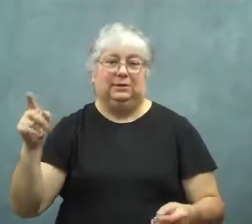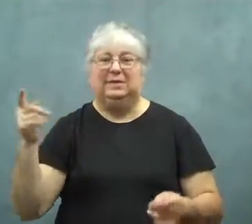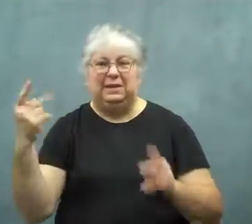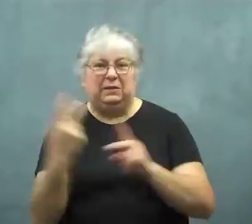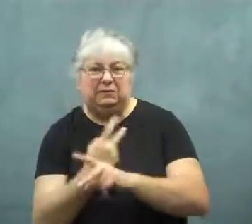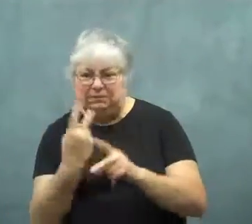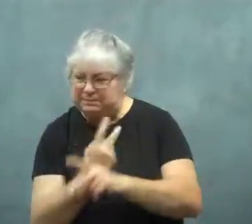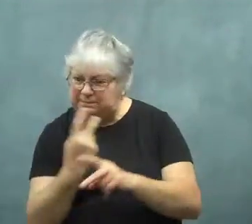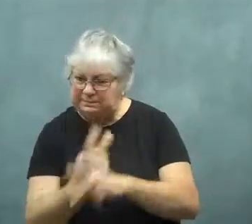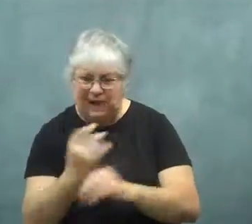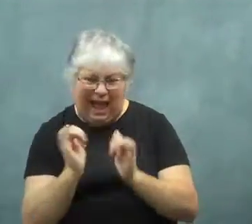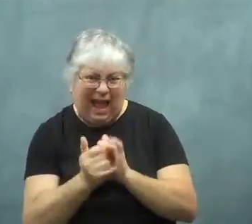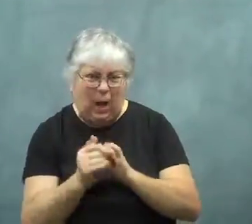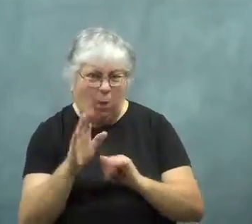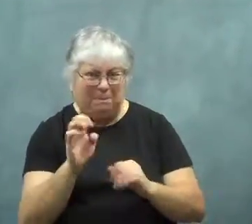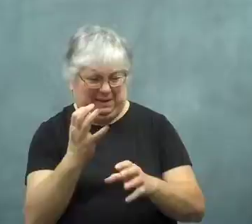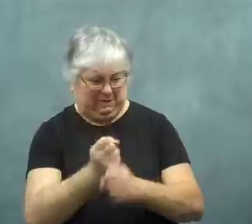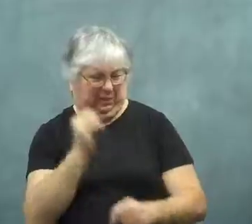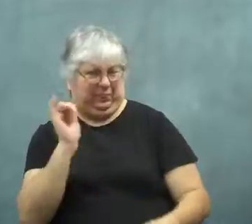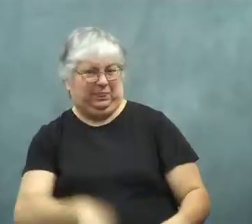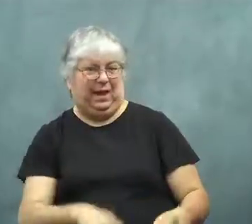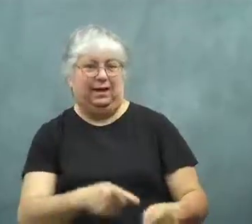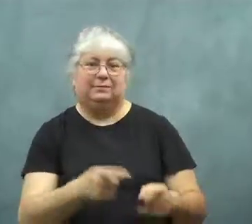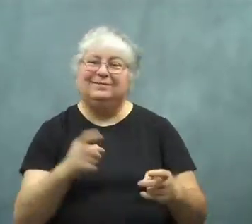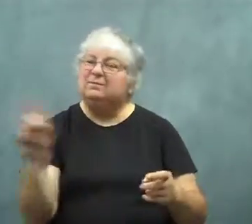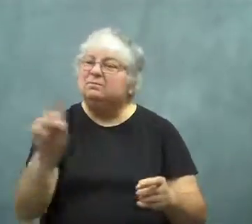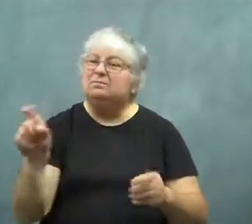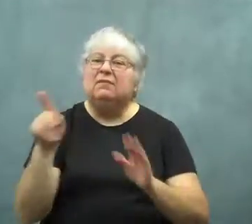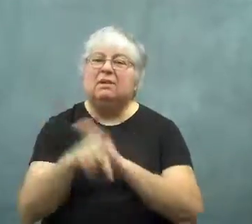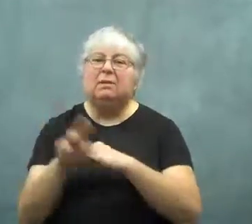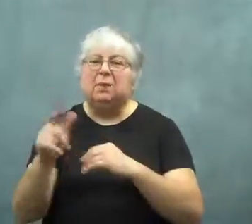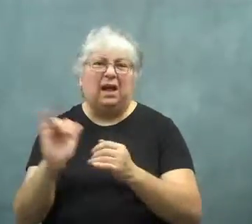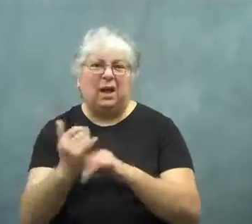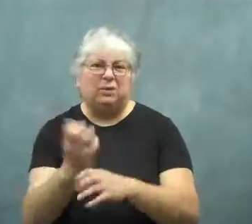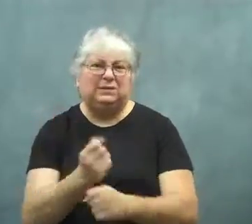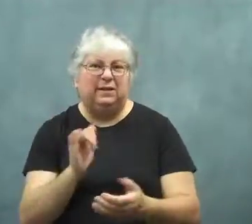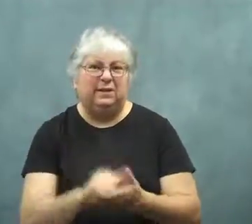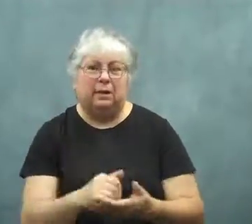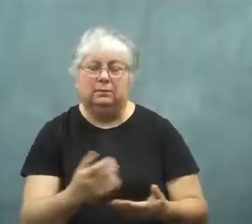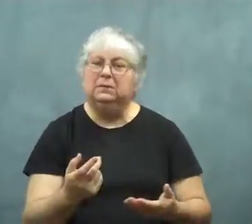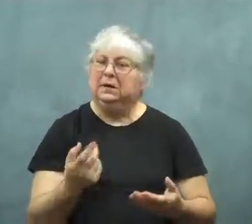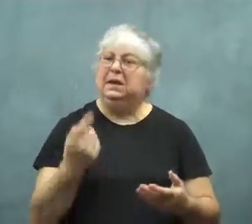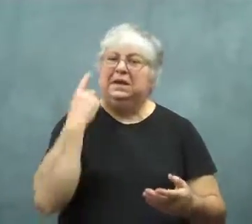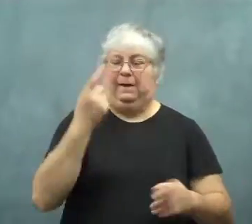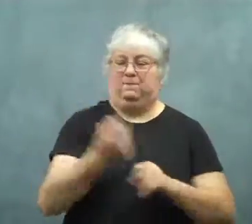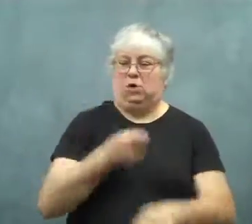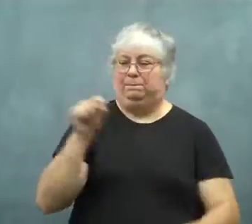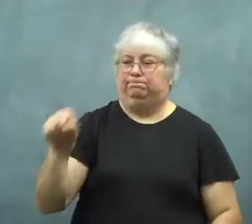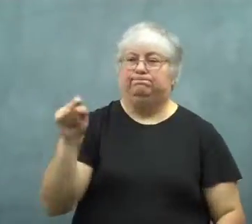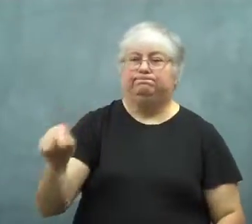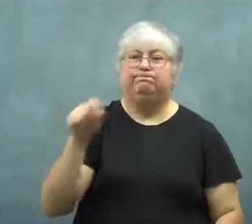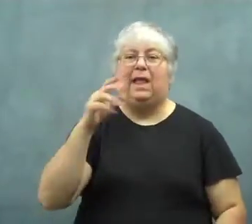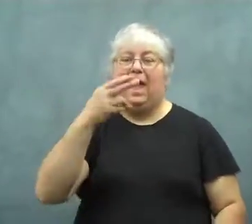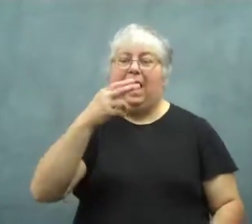determined how the bees would be exposed to this kind of insecticide.